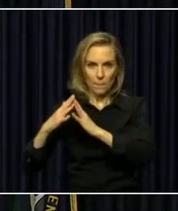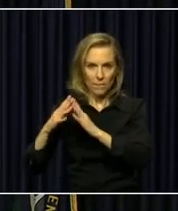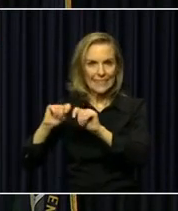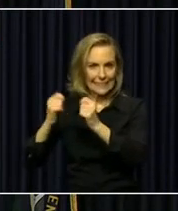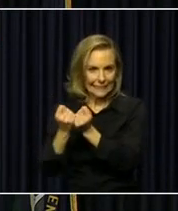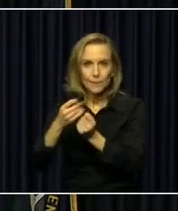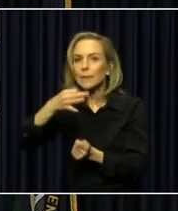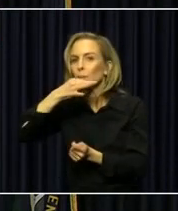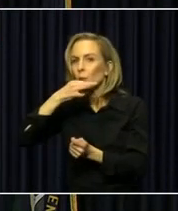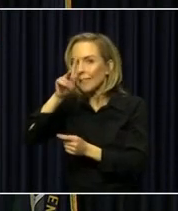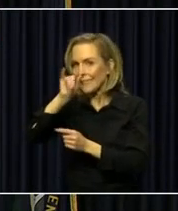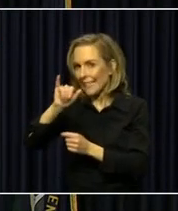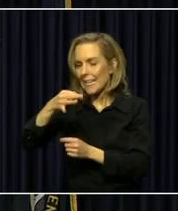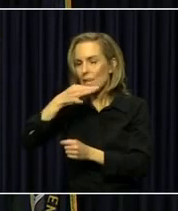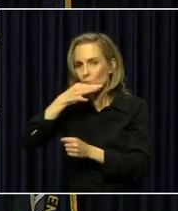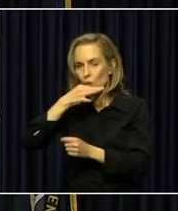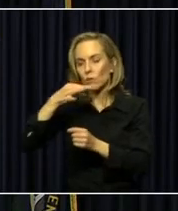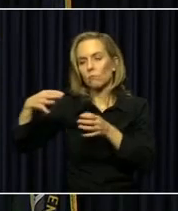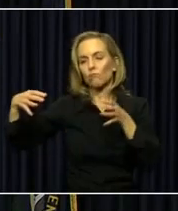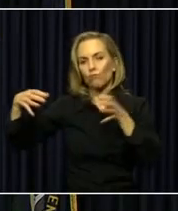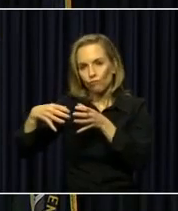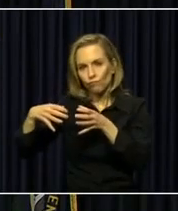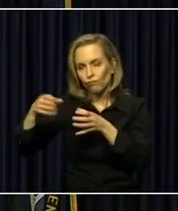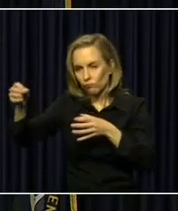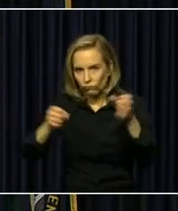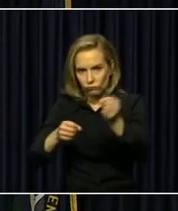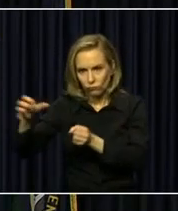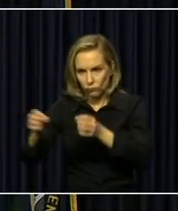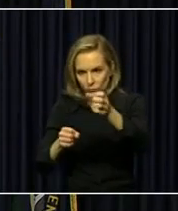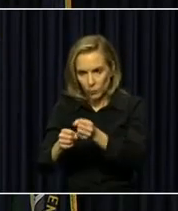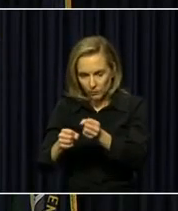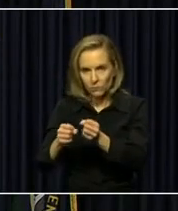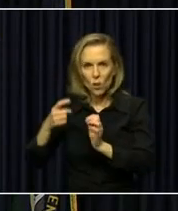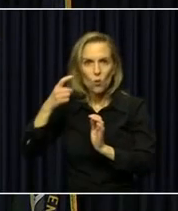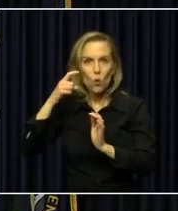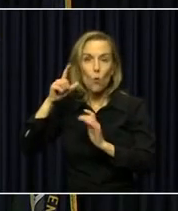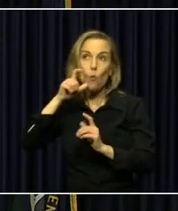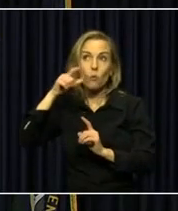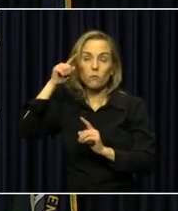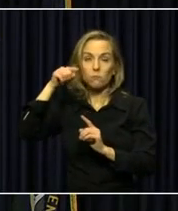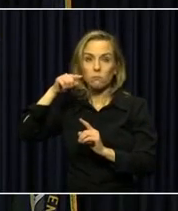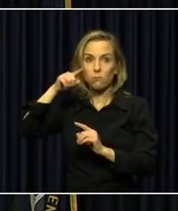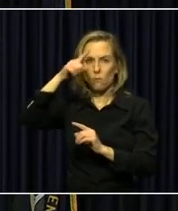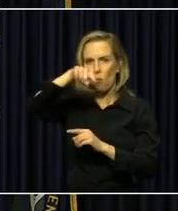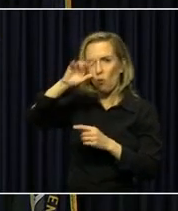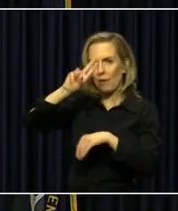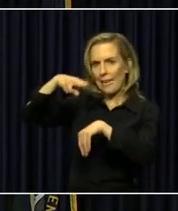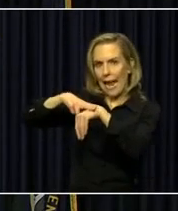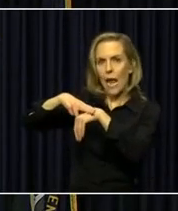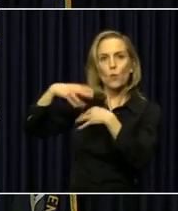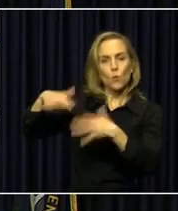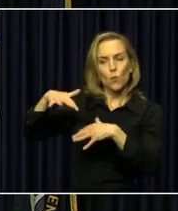THAT ARE GOING TO BE UP MONDAY AND TUESDAY, AND WE ARE CONTINUING TO PROVIDE RECOMMENDATIONS AND GUIDANCE TO ALL THESE FACILITIES AS WE MOVE